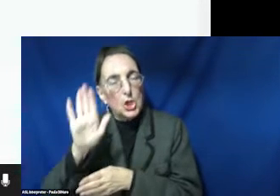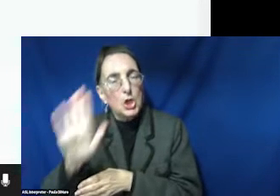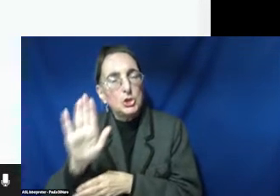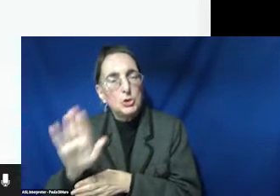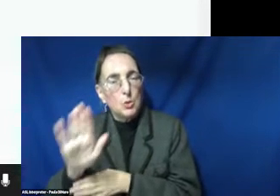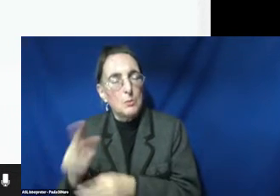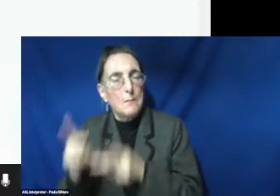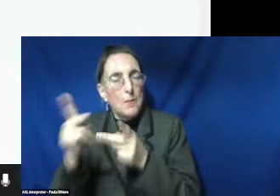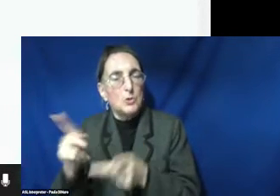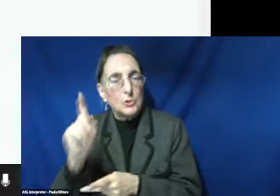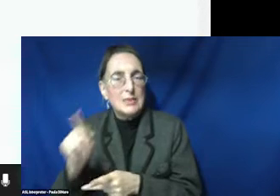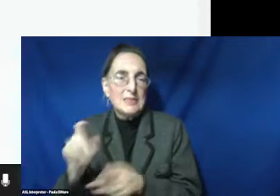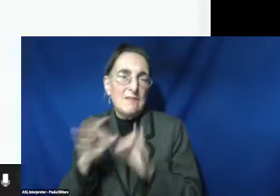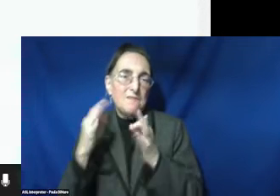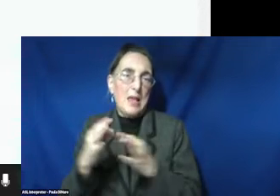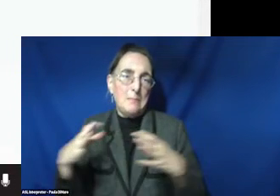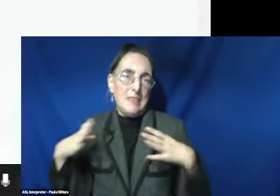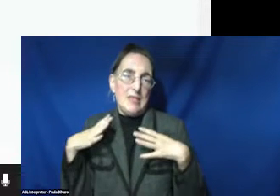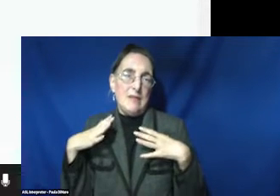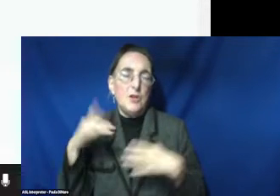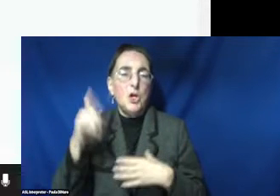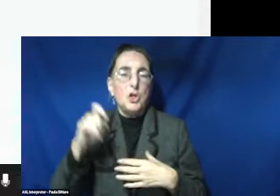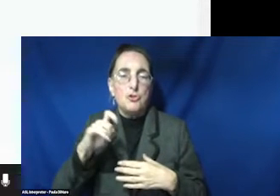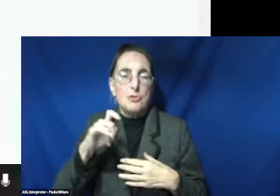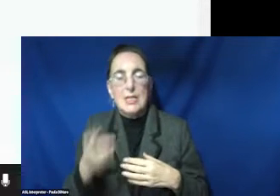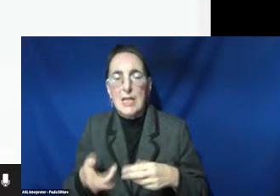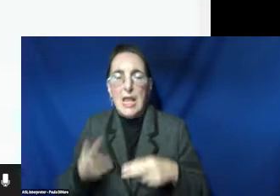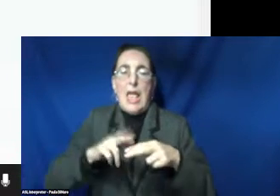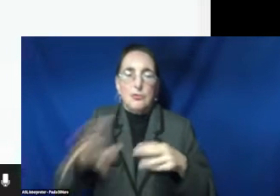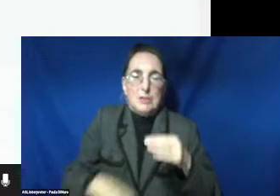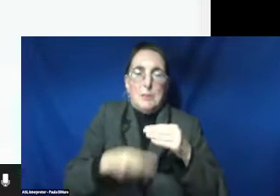And you need extra supplemental funding to maybe replace that person or, you know,